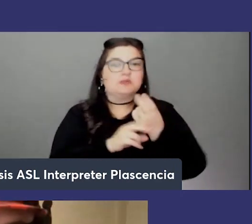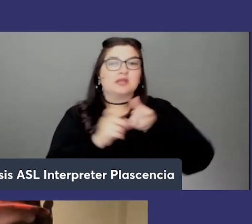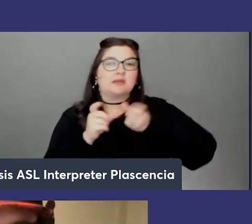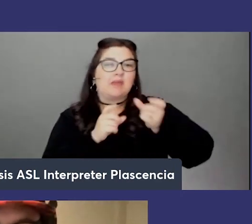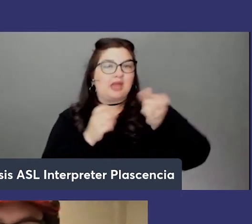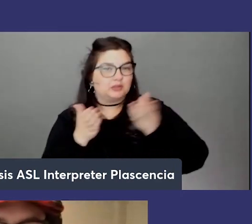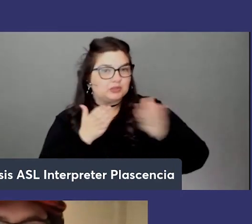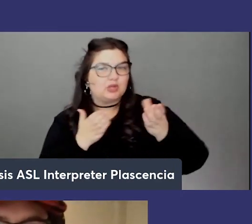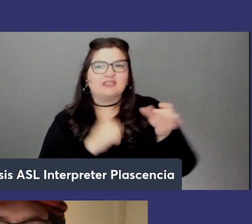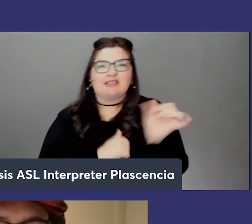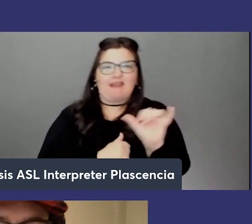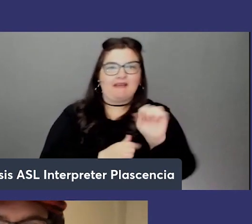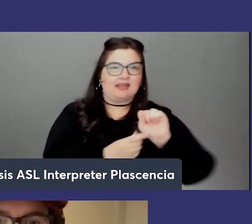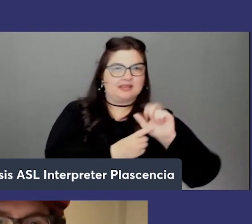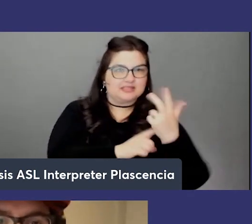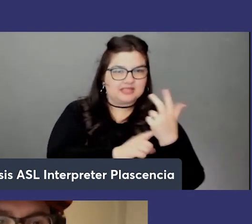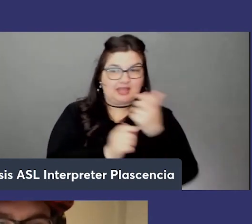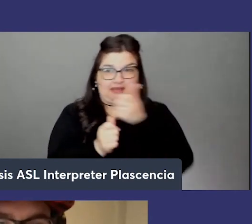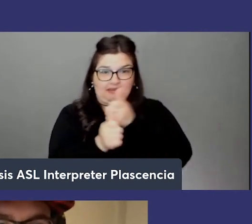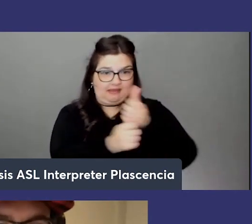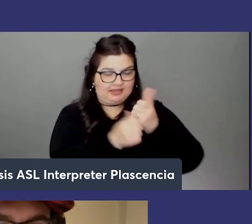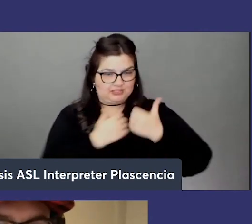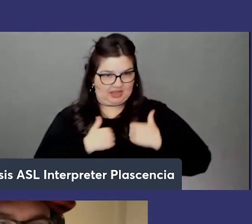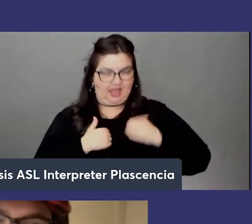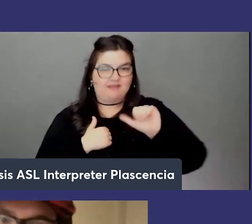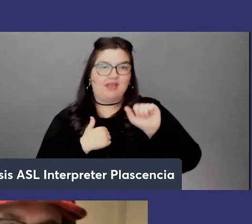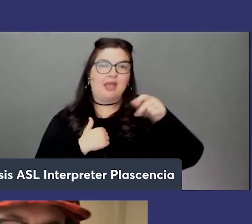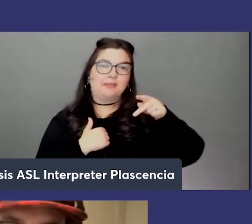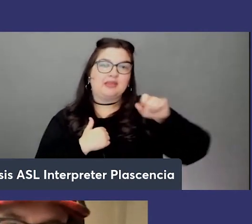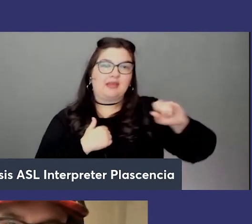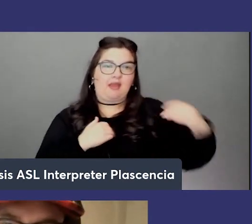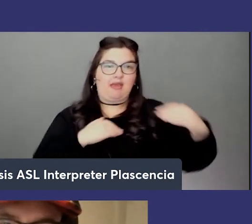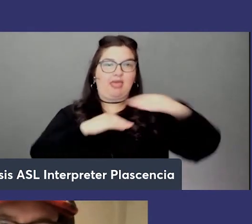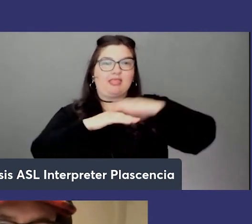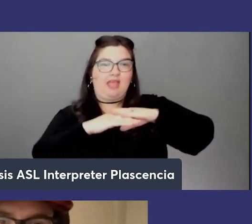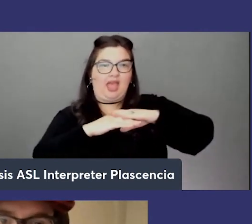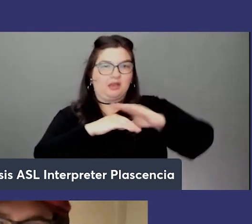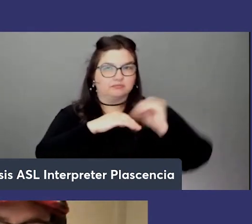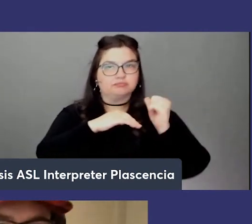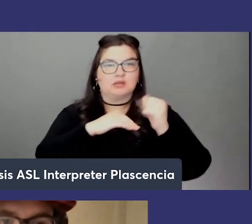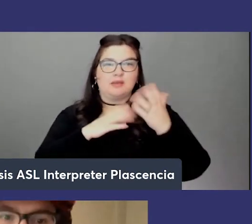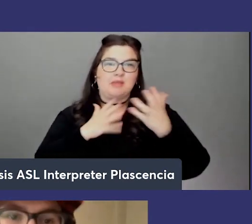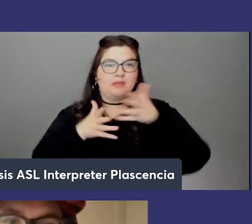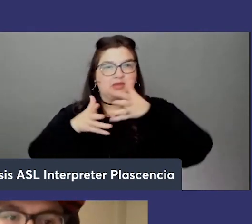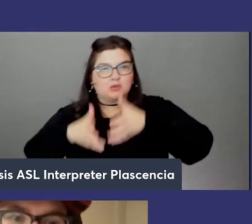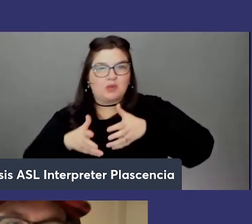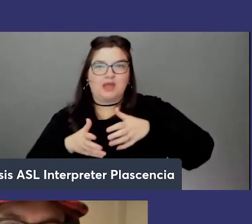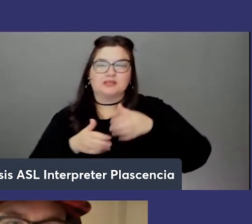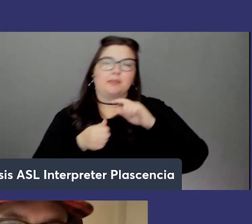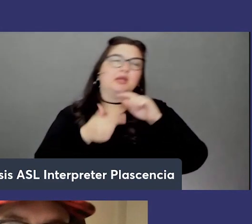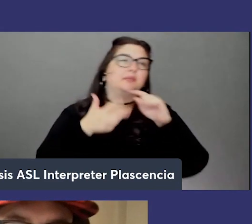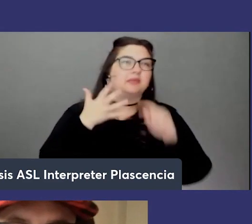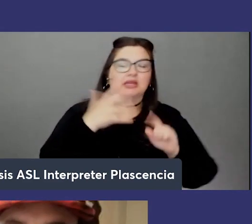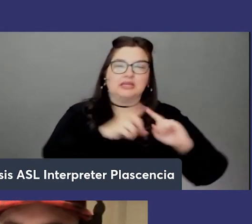Each of these things have an API layer typically, right? It might be a rest API, GraphQL, there's all kinds of different things